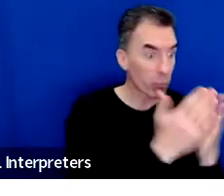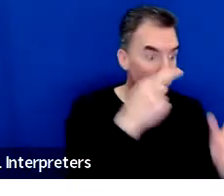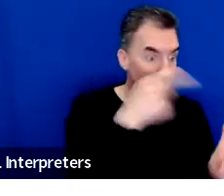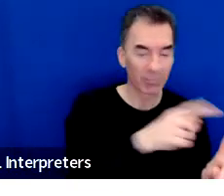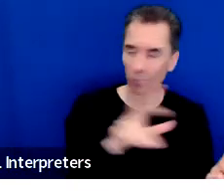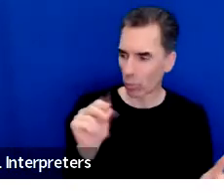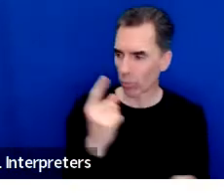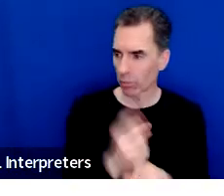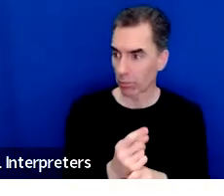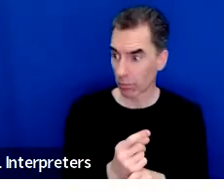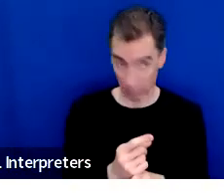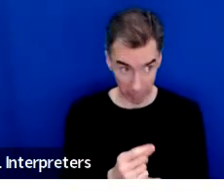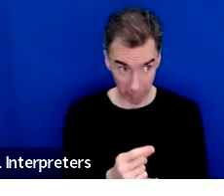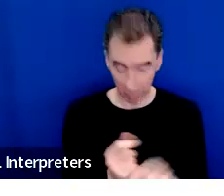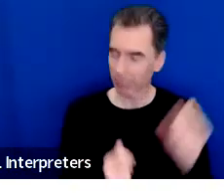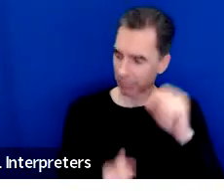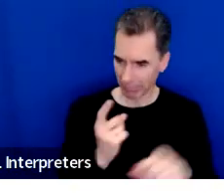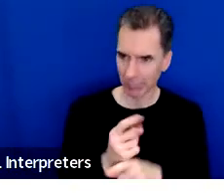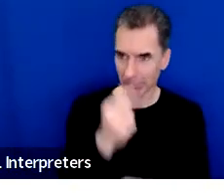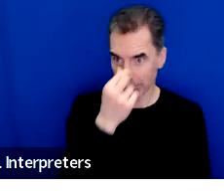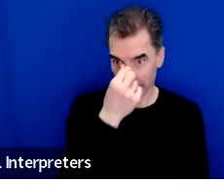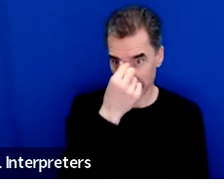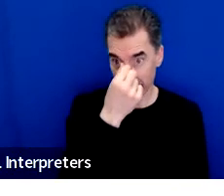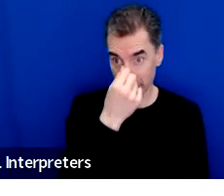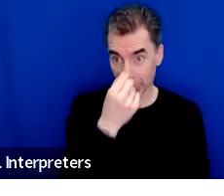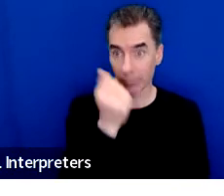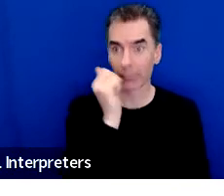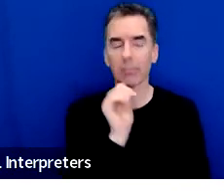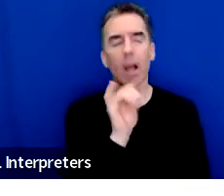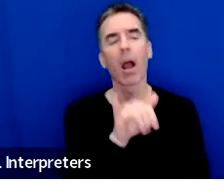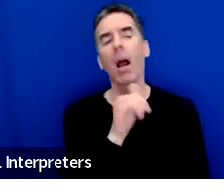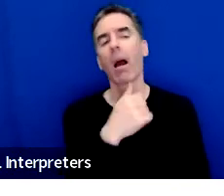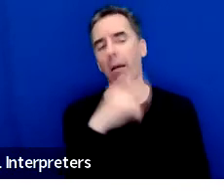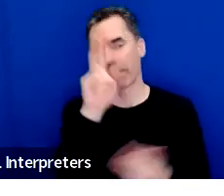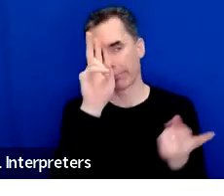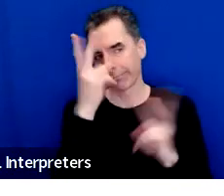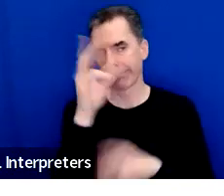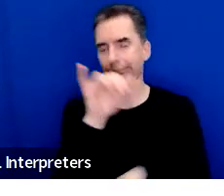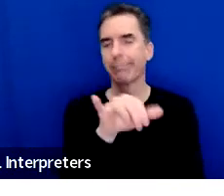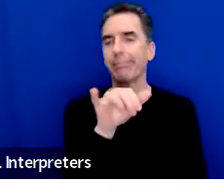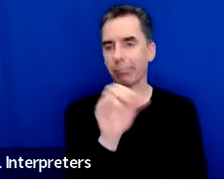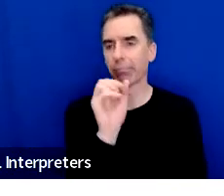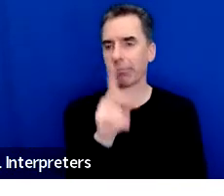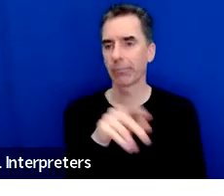That's correct. Yes. Yes. Oh, it didn't start us not. That's different from what I understood yesterday. So. Okay. But I understand that now